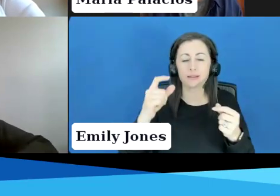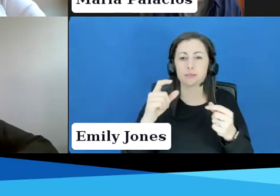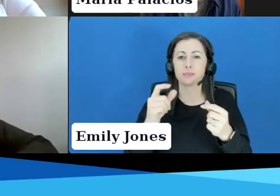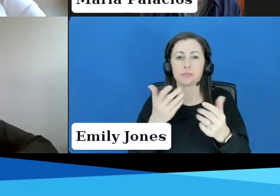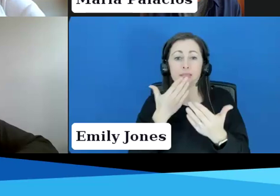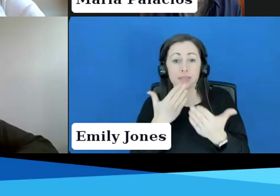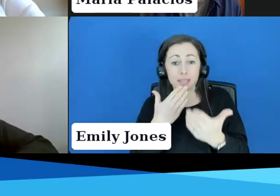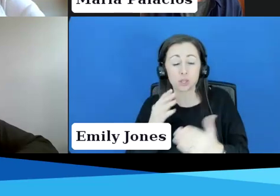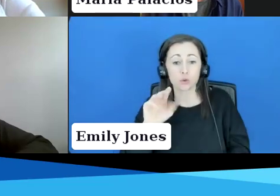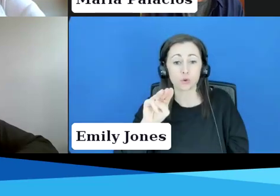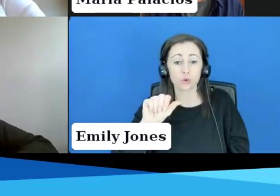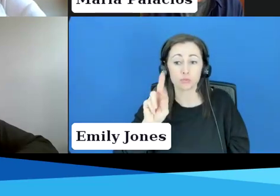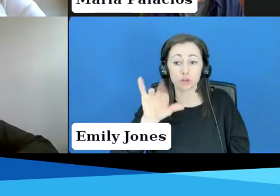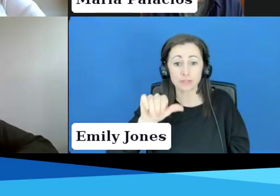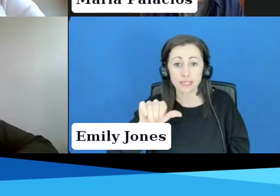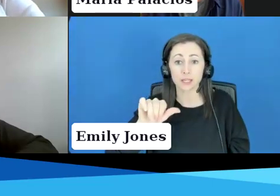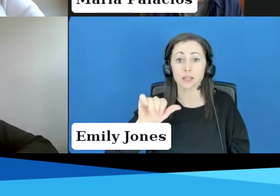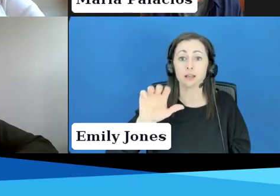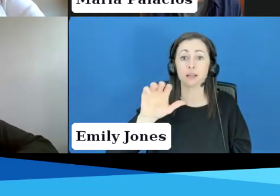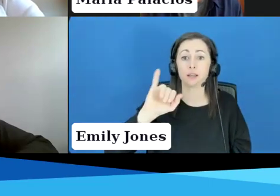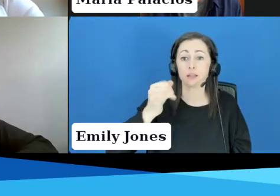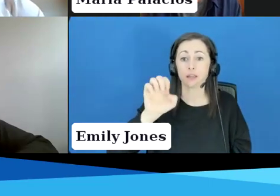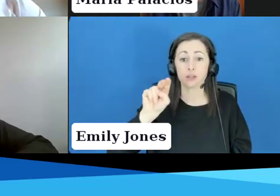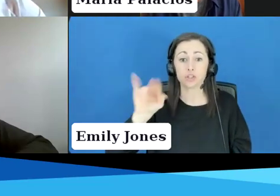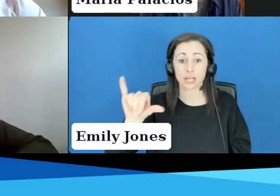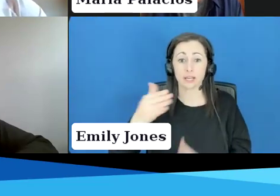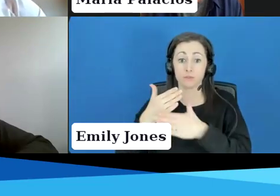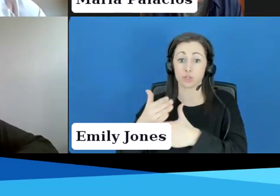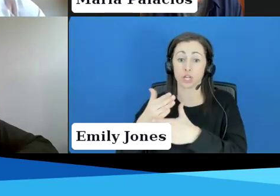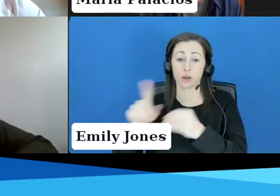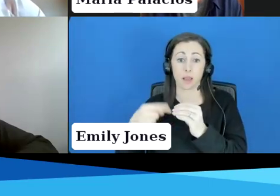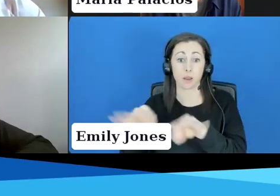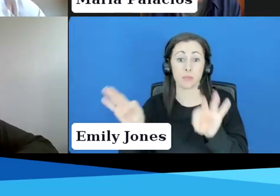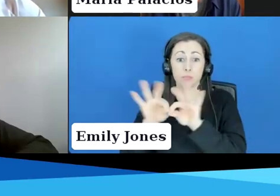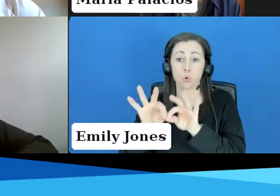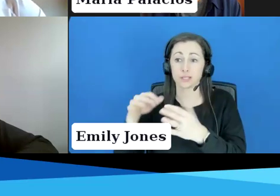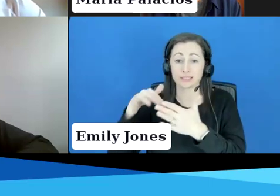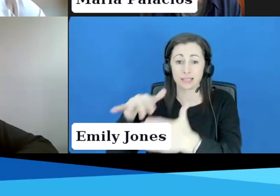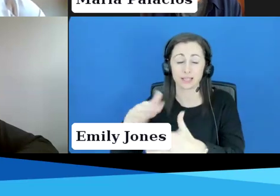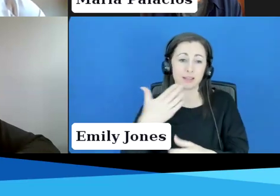for sharing about this really important study. Huge thank you to our ASL interpreter as well,